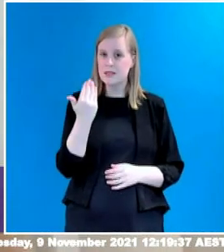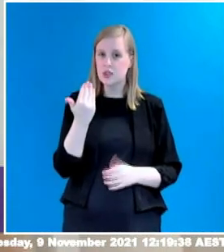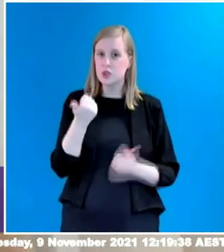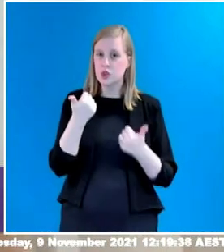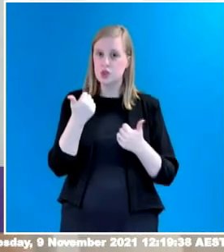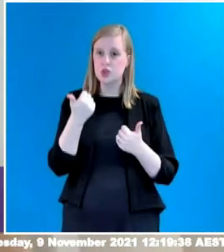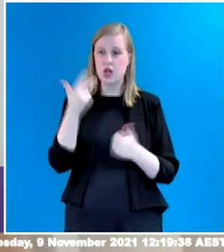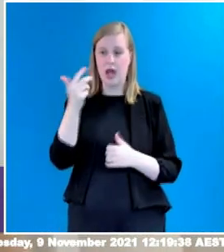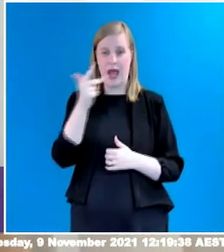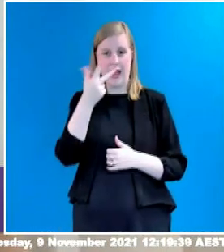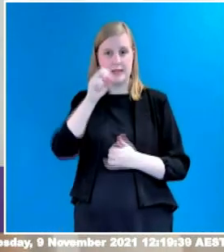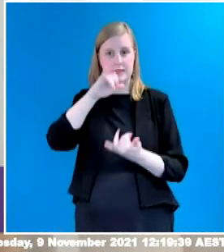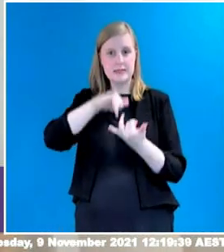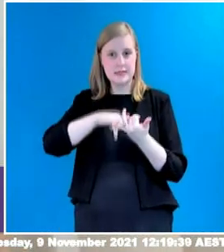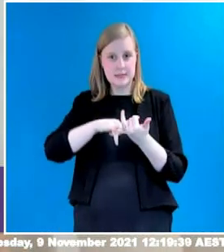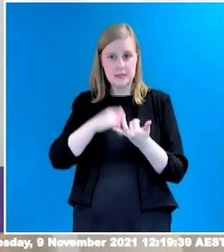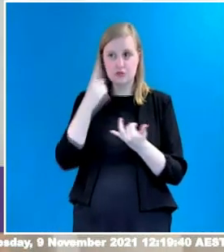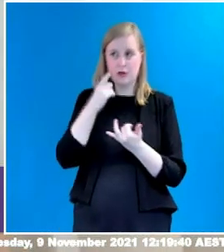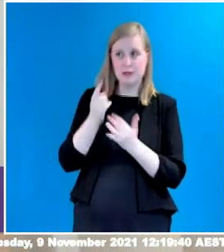There has been a range of initiatives about that.